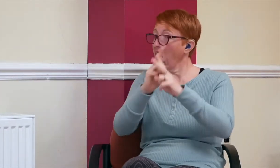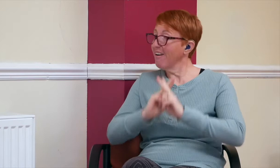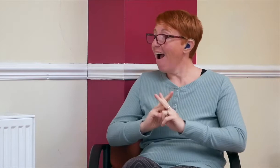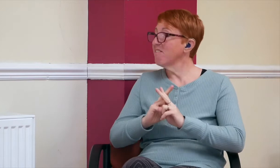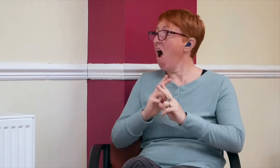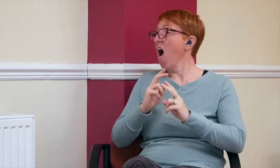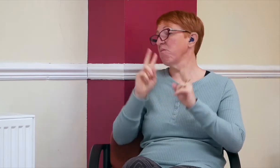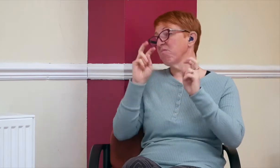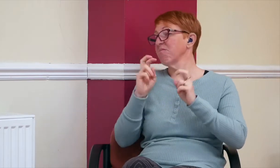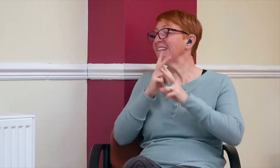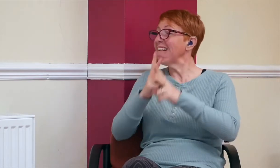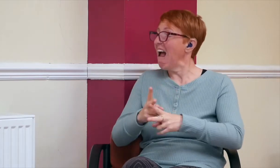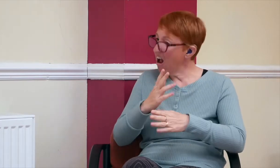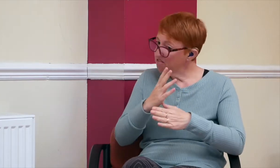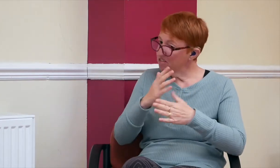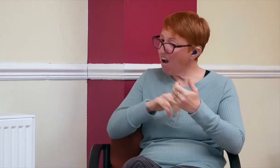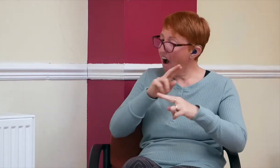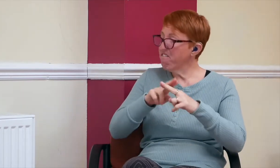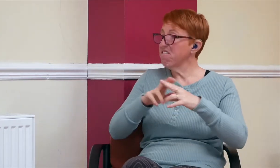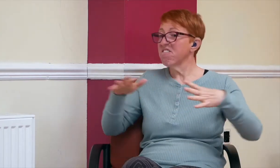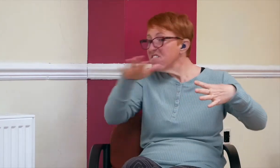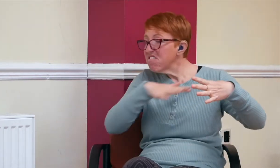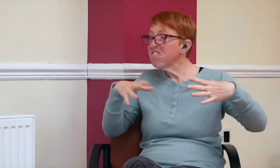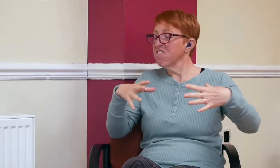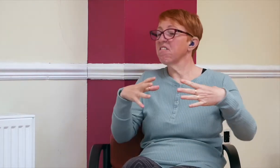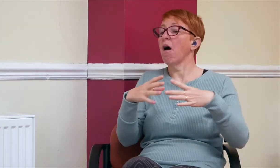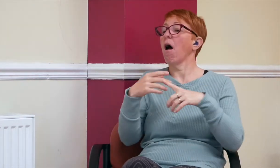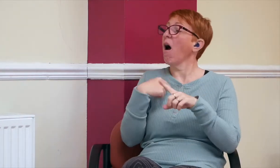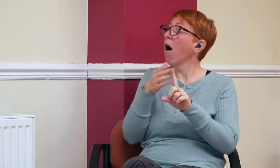They were the 'care staff' who looked after us.